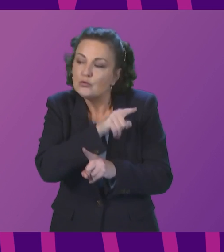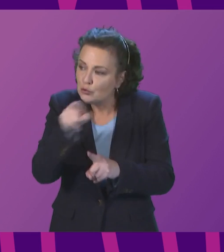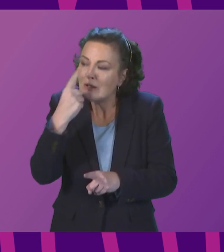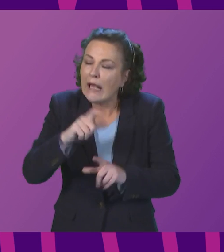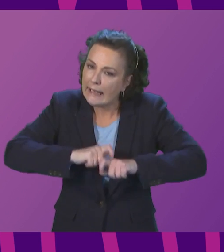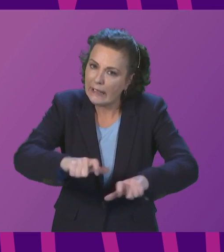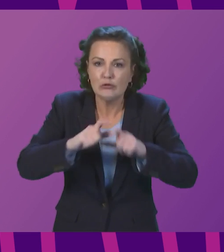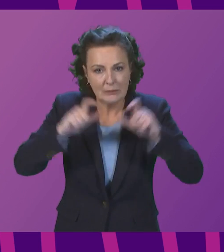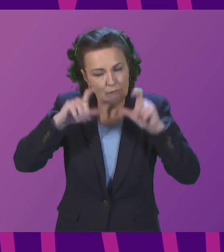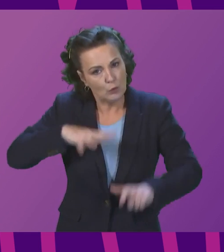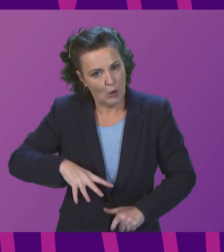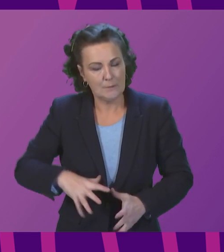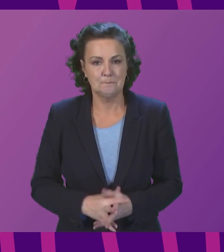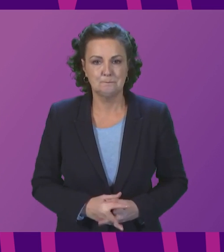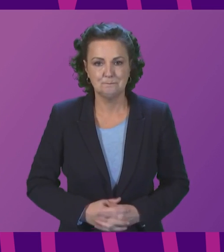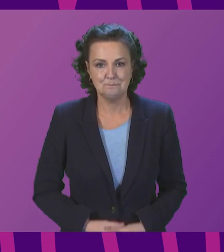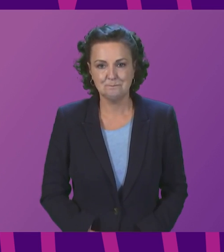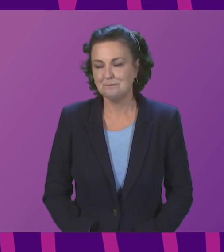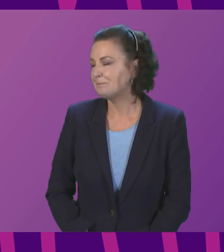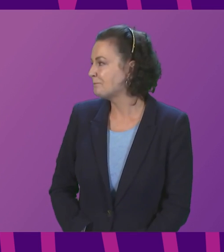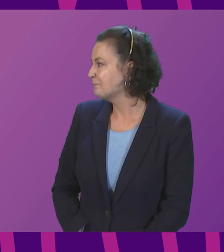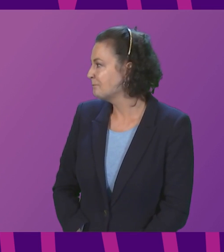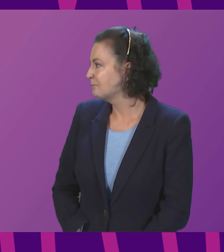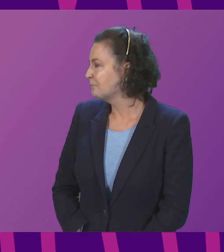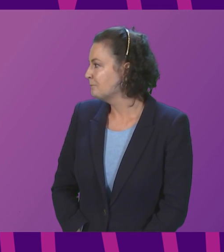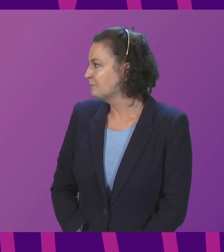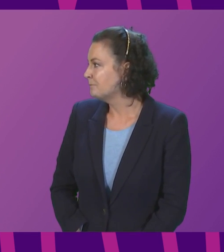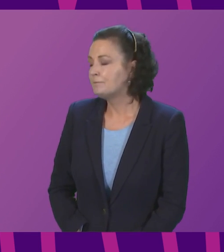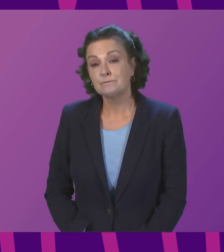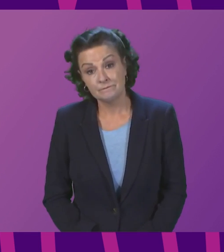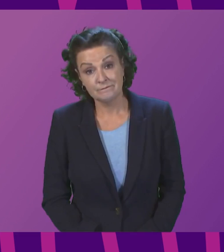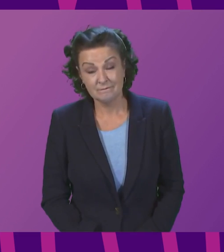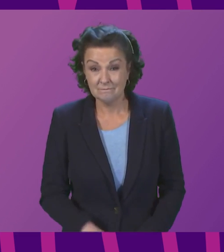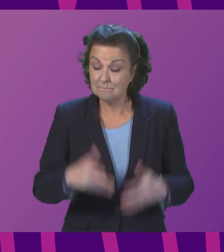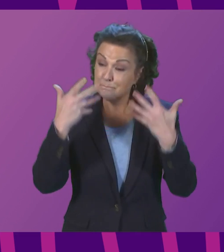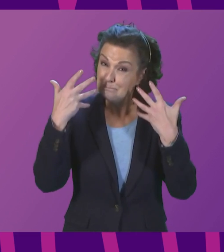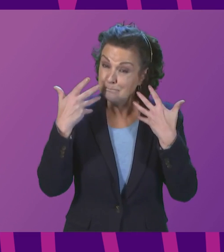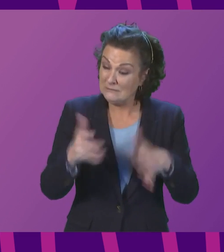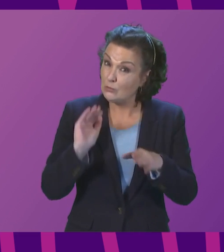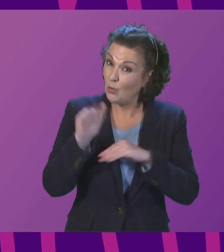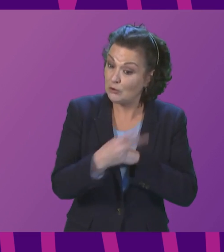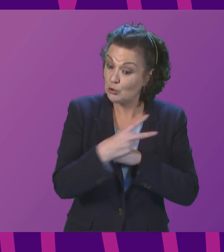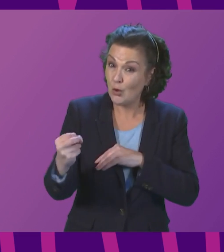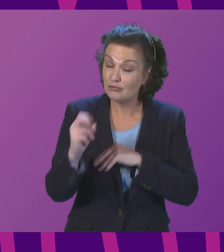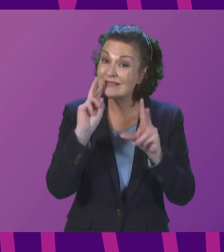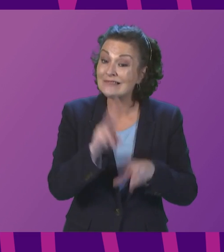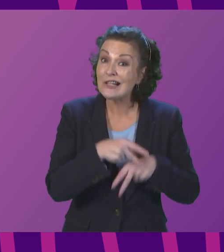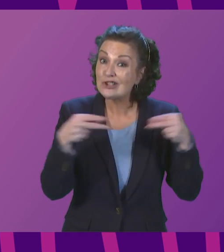More than 200 nurseries wrote to the First Minister this week to raise concerns relating